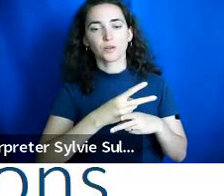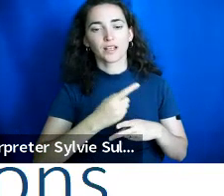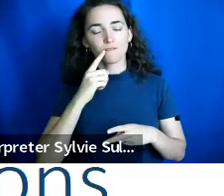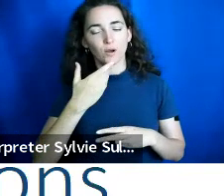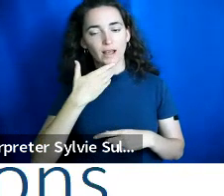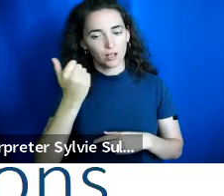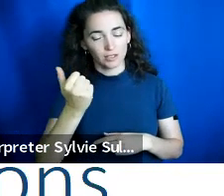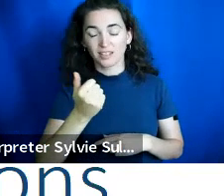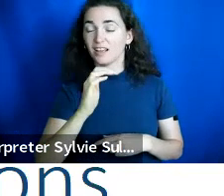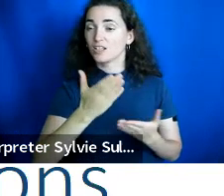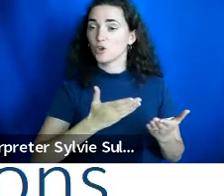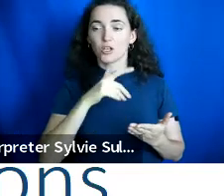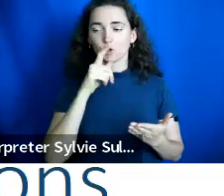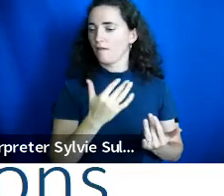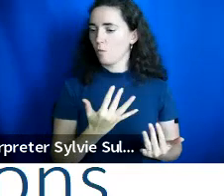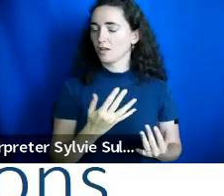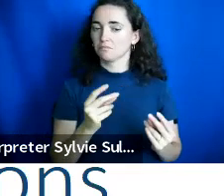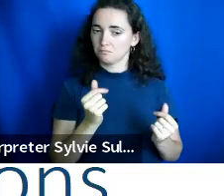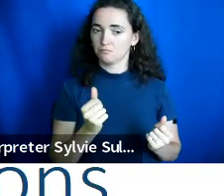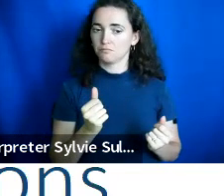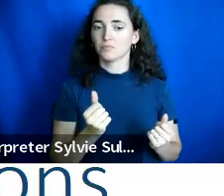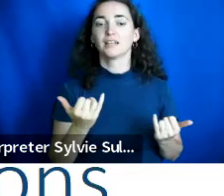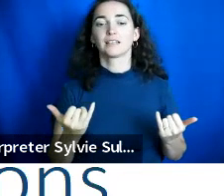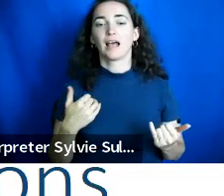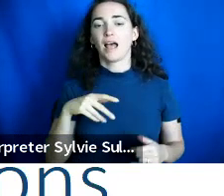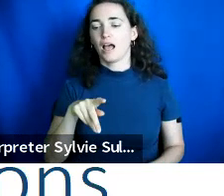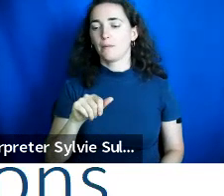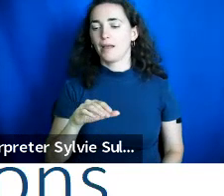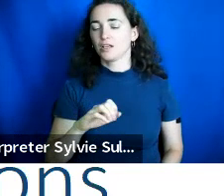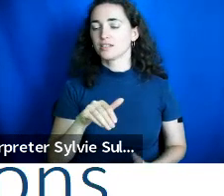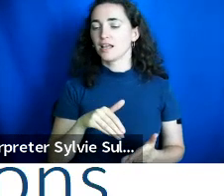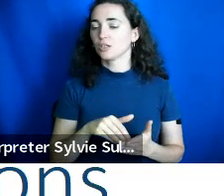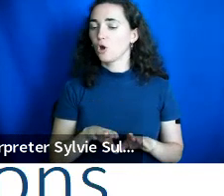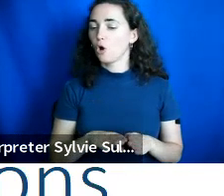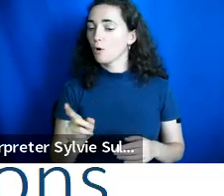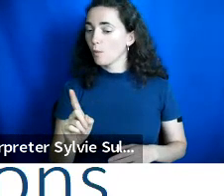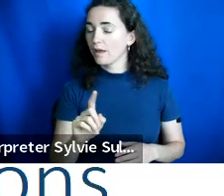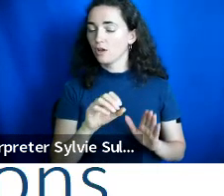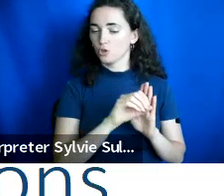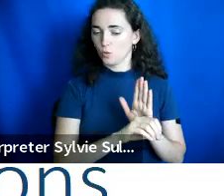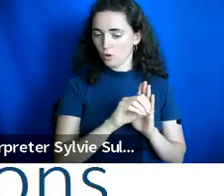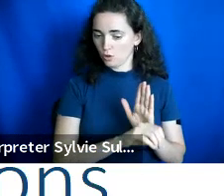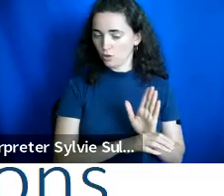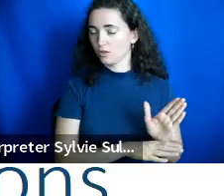There's no wait for this service. right now. we have space centers open in New Orleans.